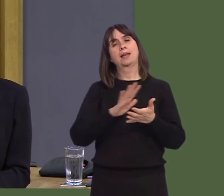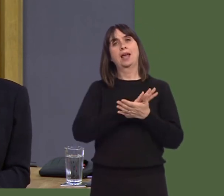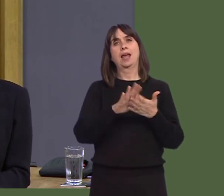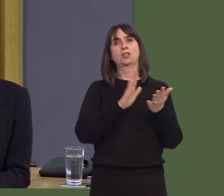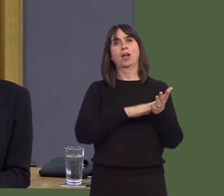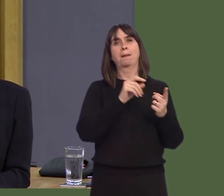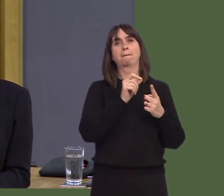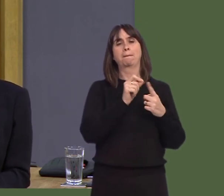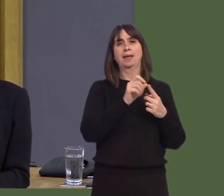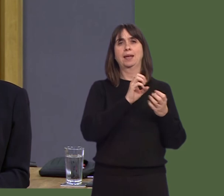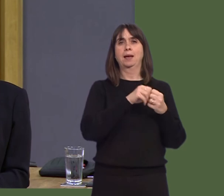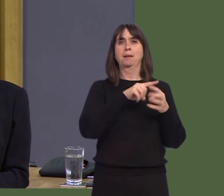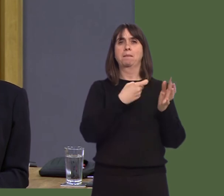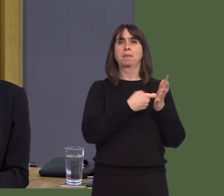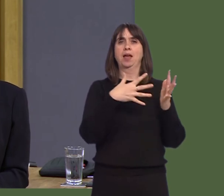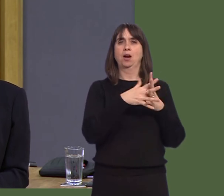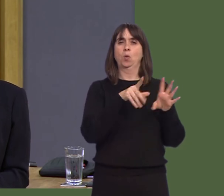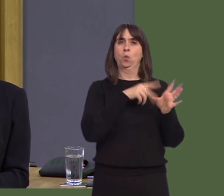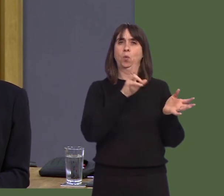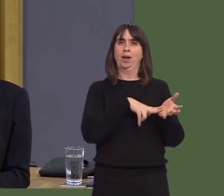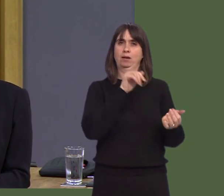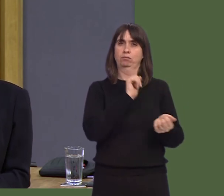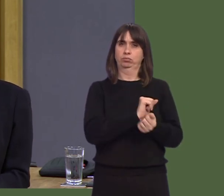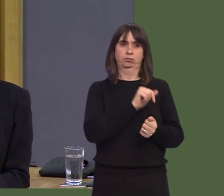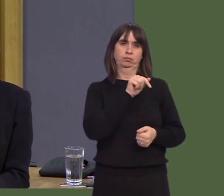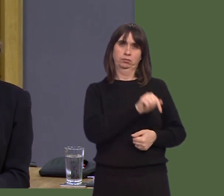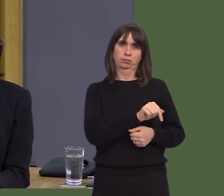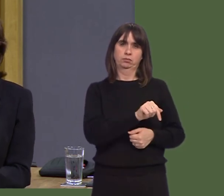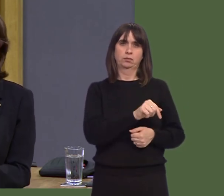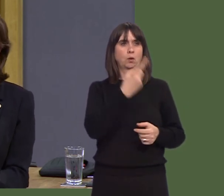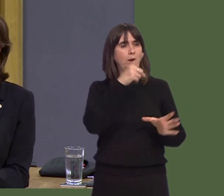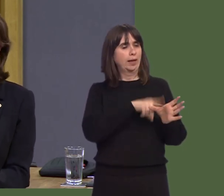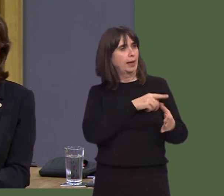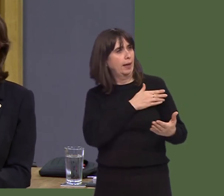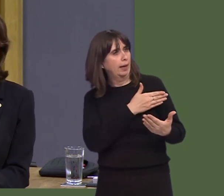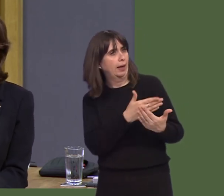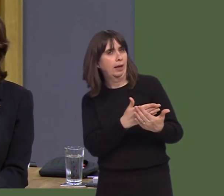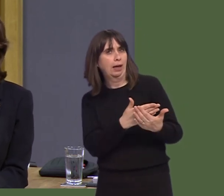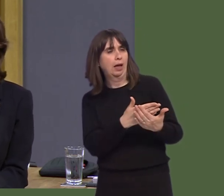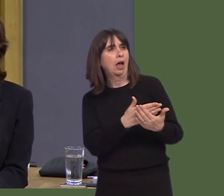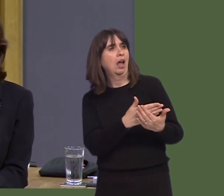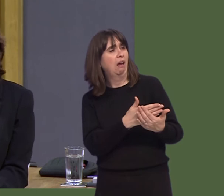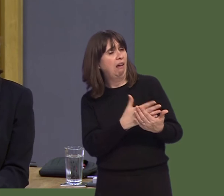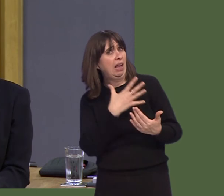Half the patients who entered that hospital went in there with malaria, which the doctors